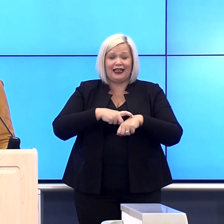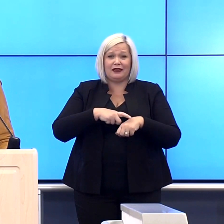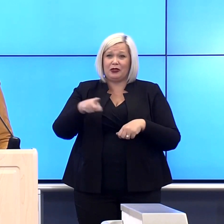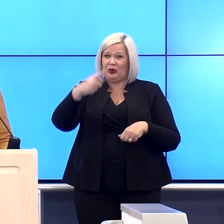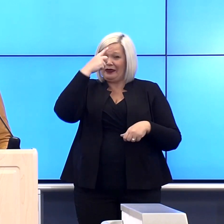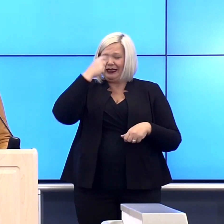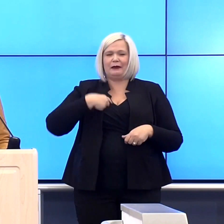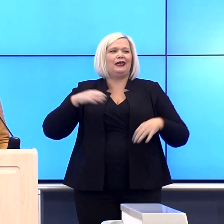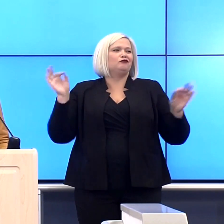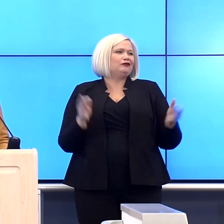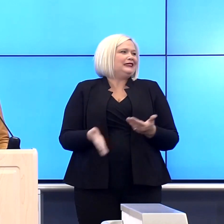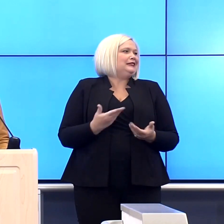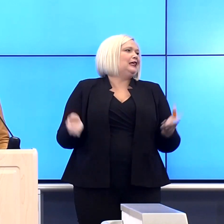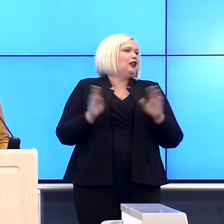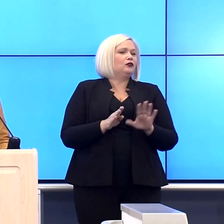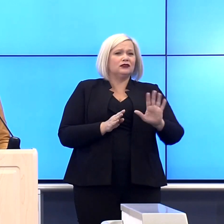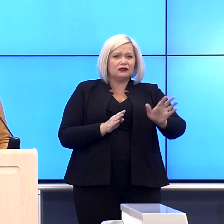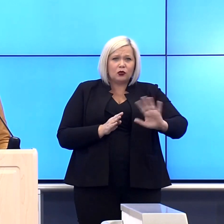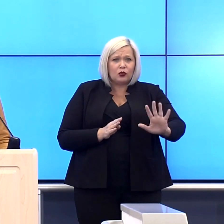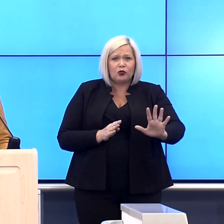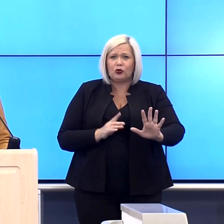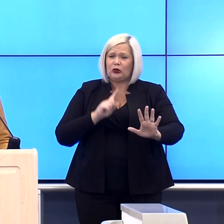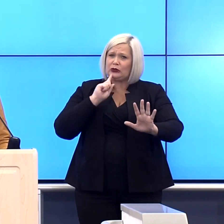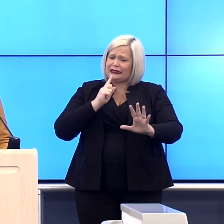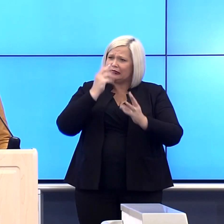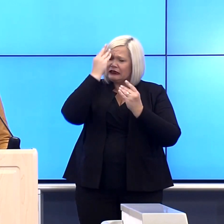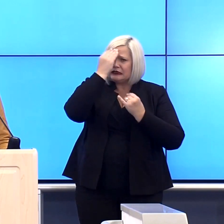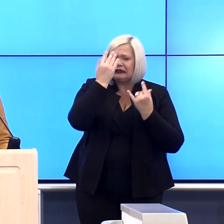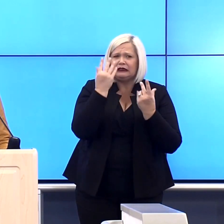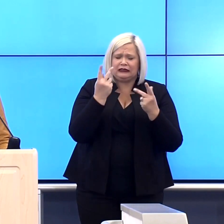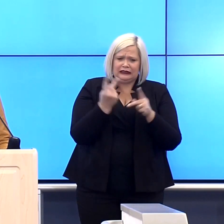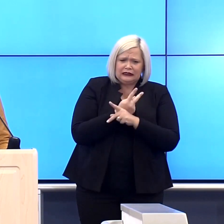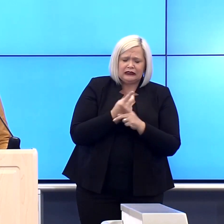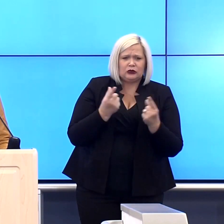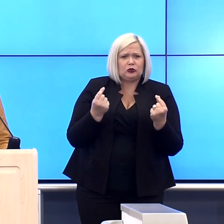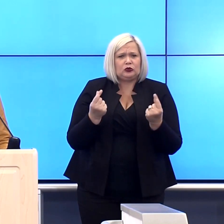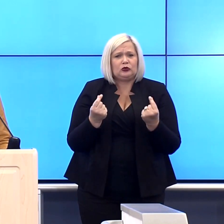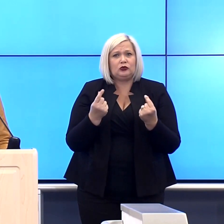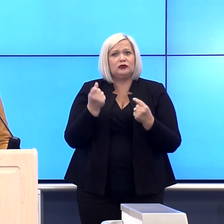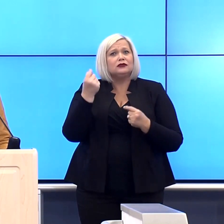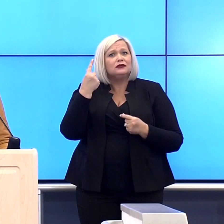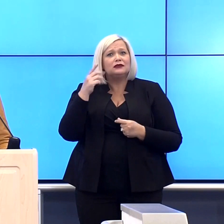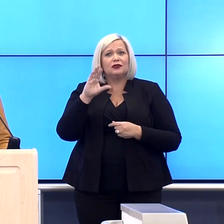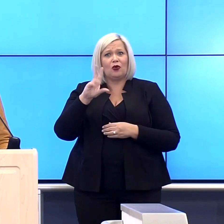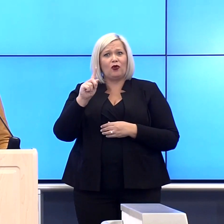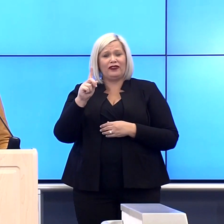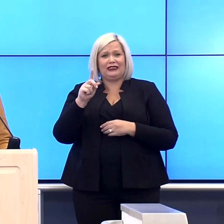I DON’T EVER WANT PEOPLE TO THINK ANY OF THESE ARE EASY THINK ANY OF THESE ARE EASY DECISIONS, BUT CONSIDERING THE DECISIONS, BUT CONSIDERING THE LEVEL OF COVID PRESENT ALL